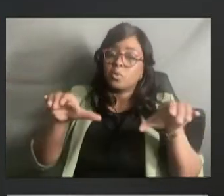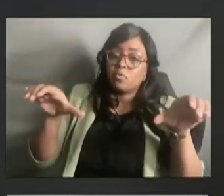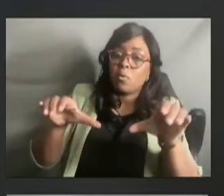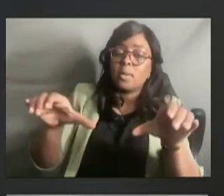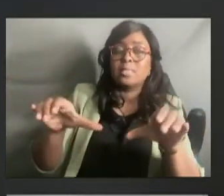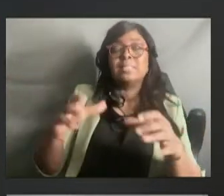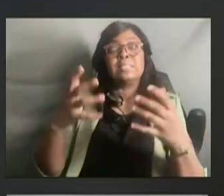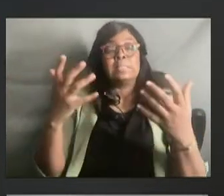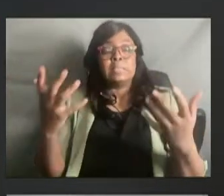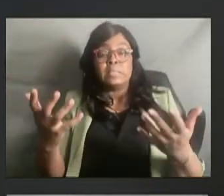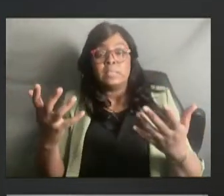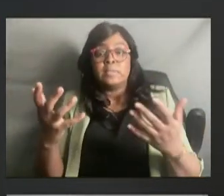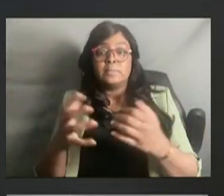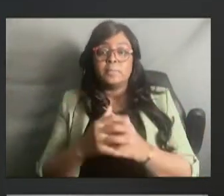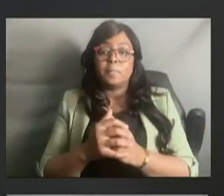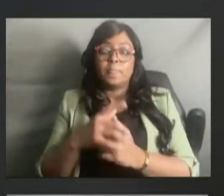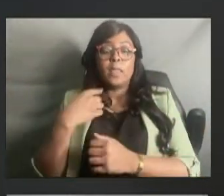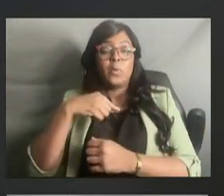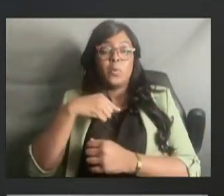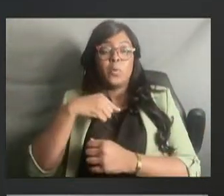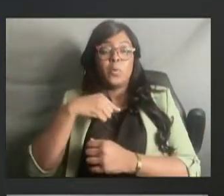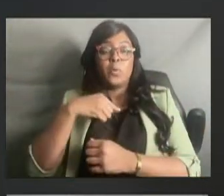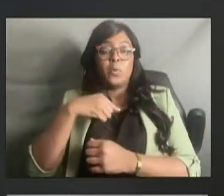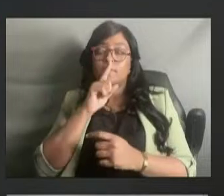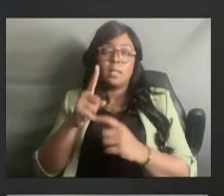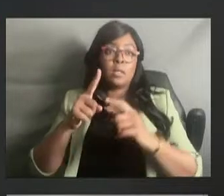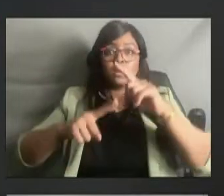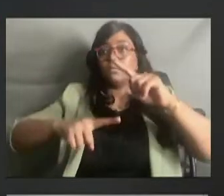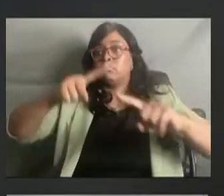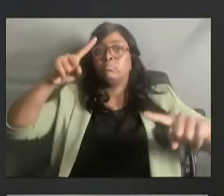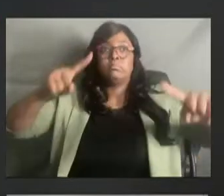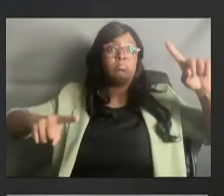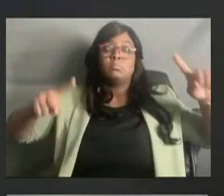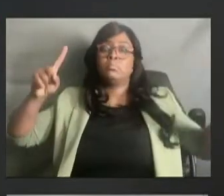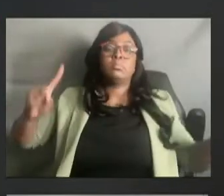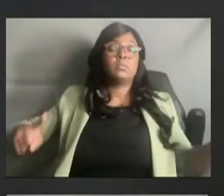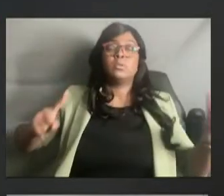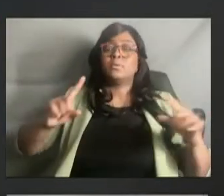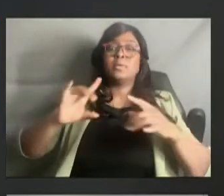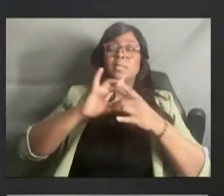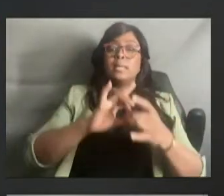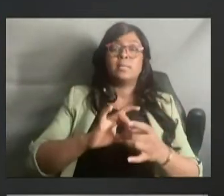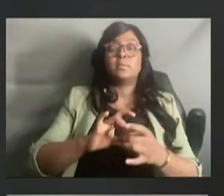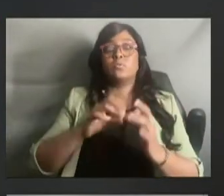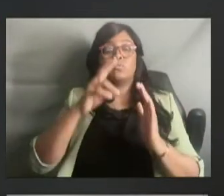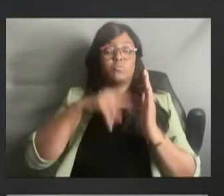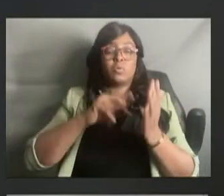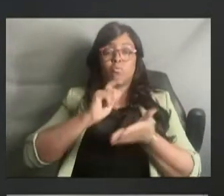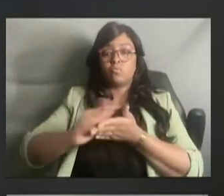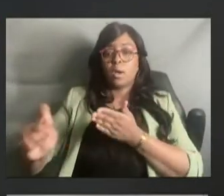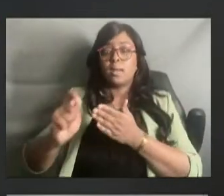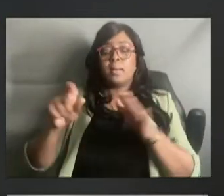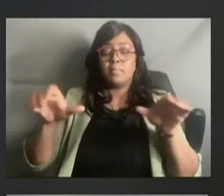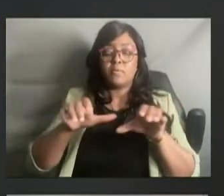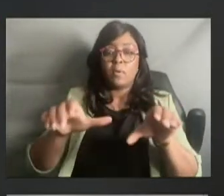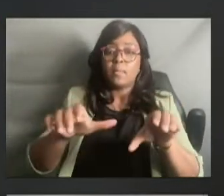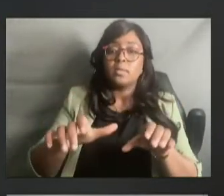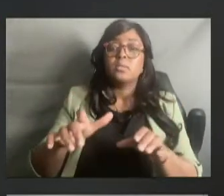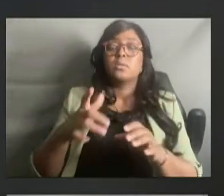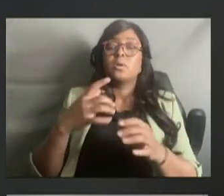landscape has to do with performance. And we are all over